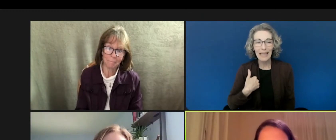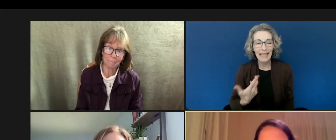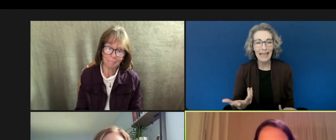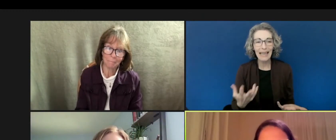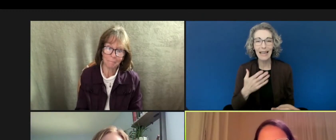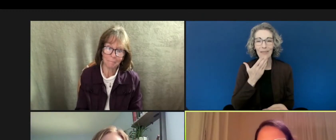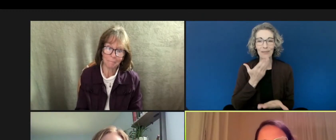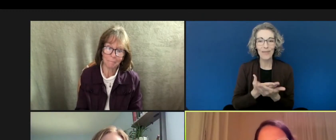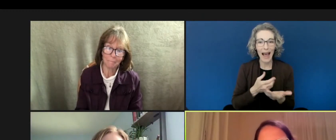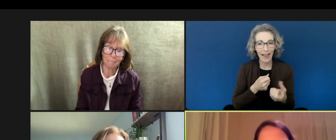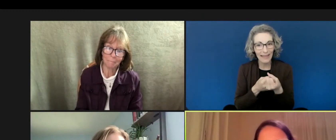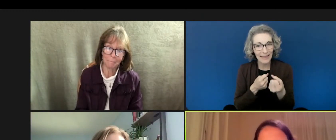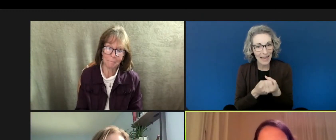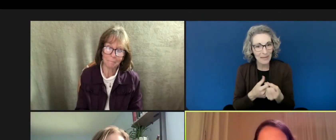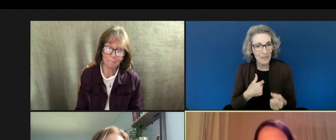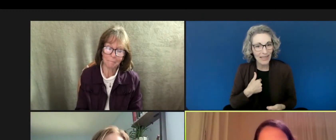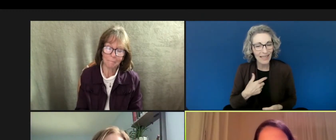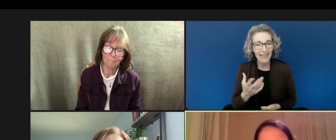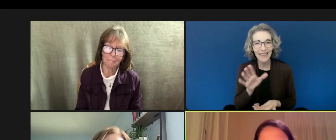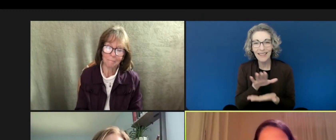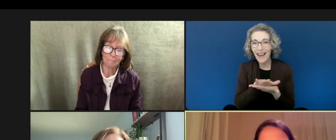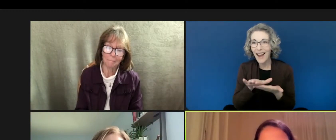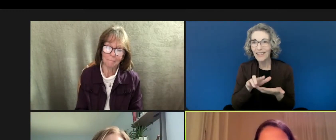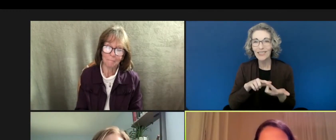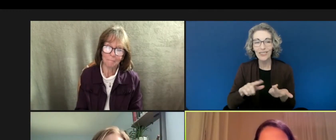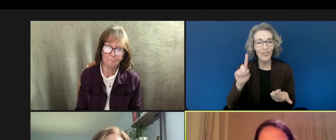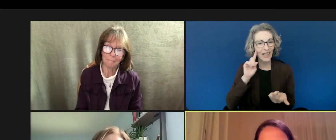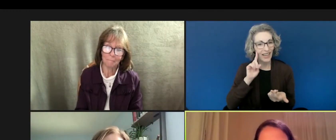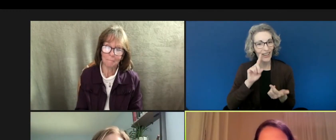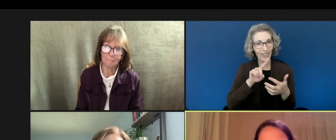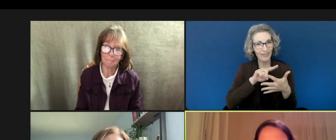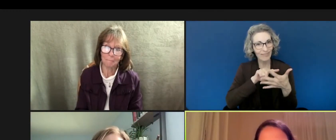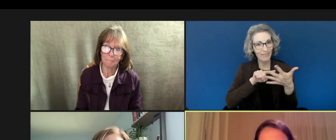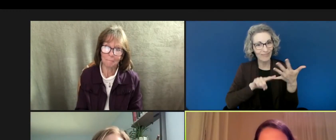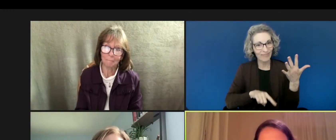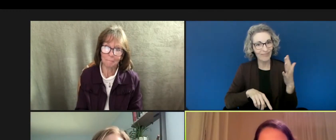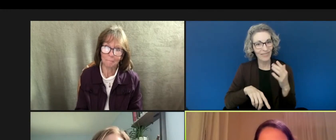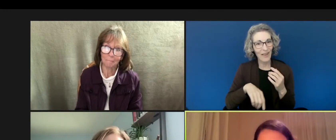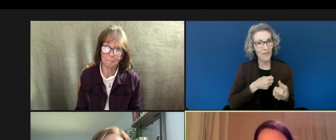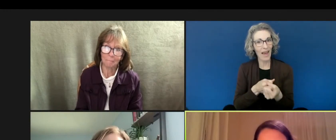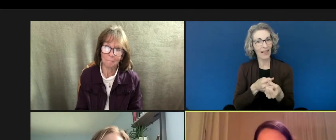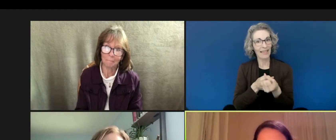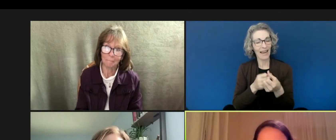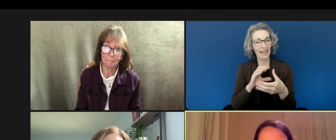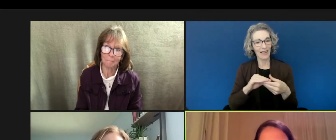It's very nice to hear these validating comments. So, thank you all.